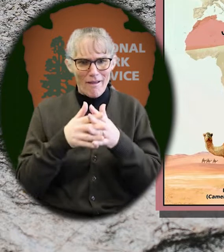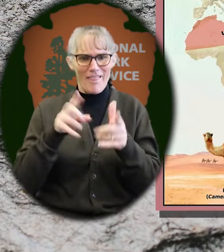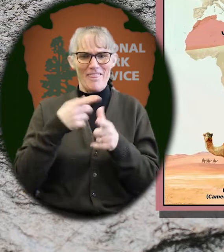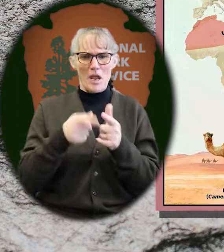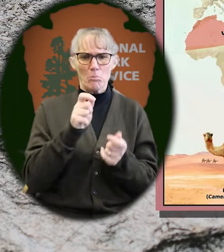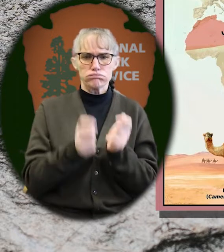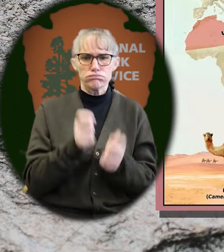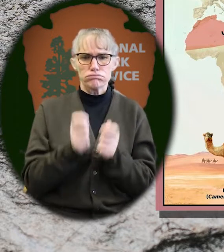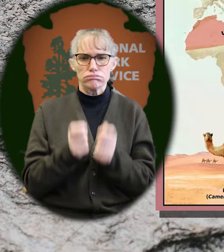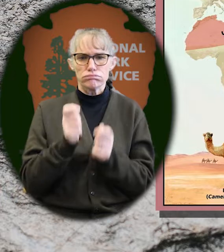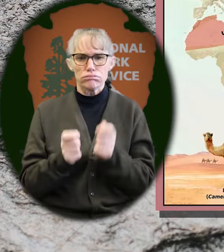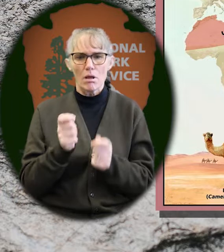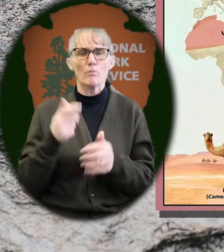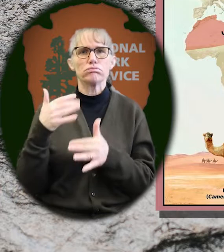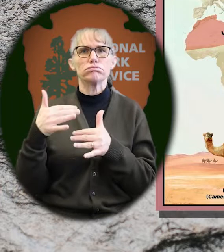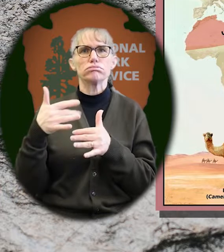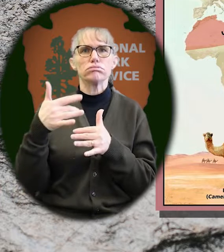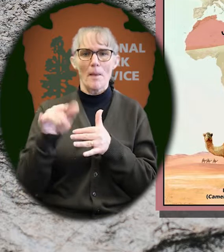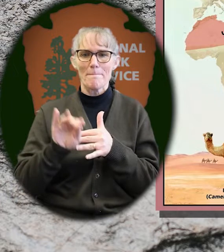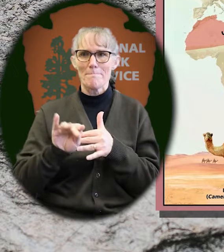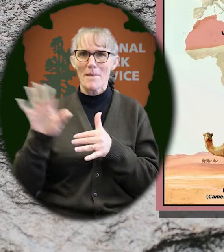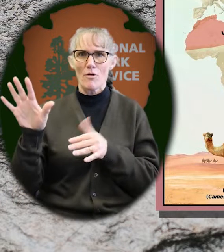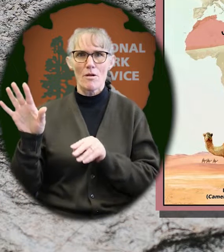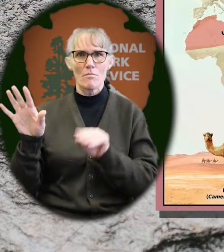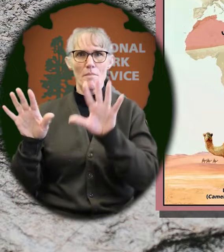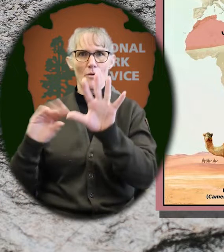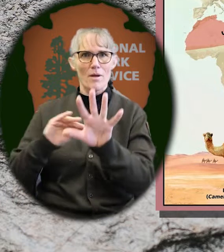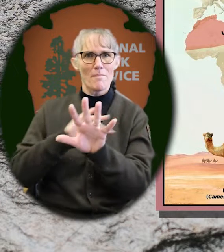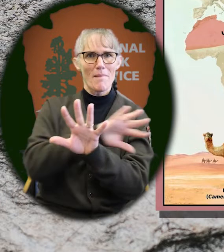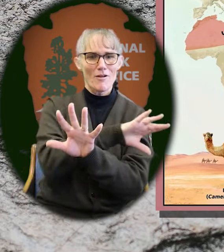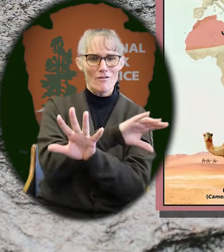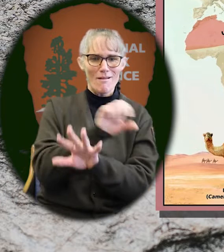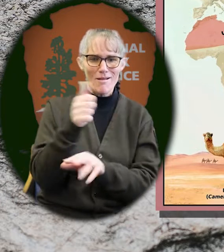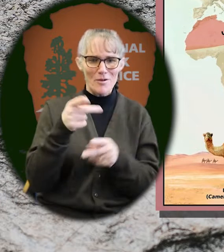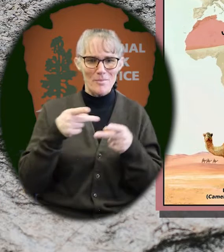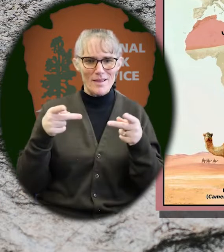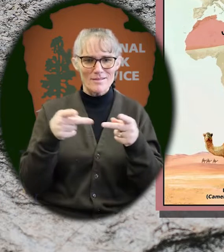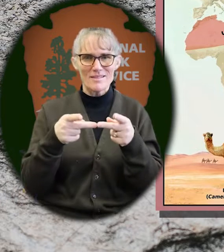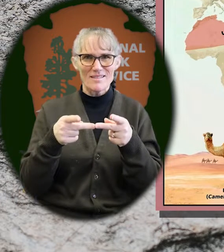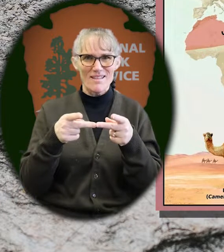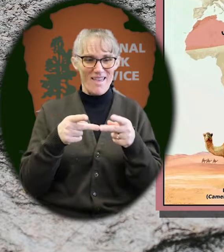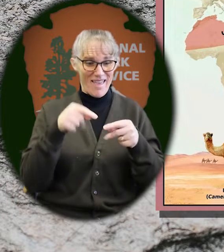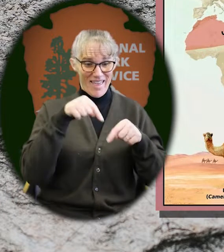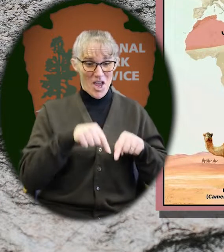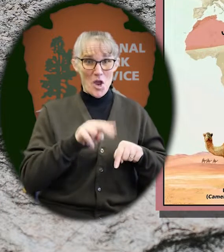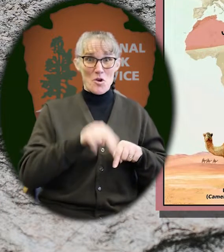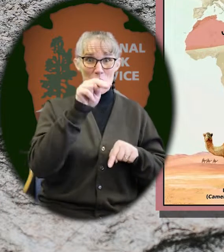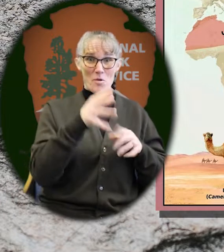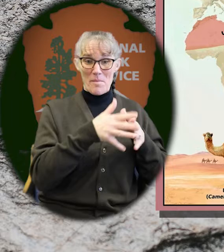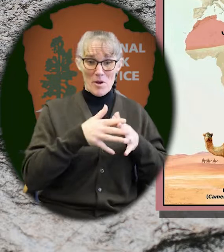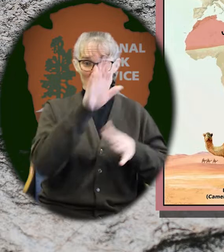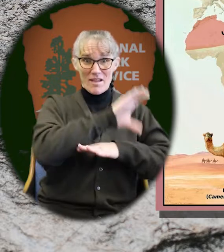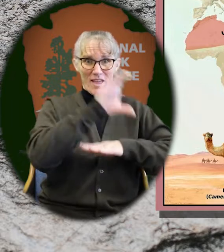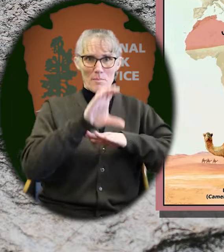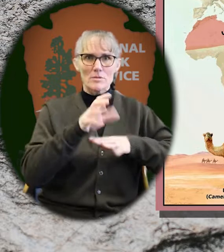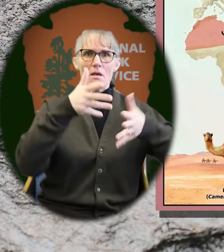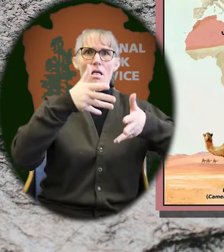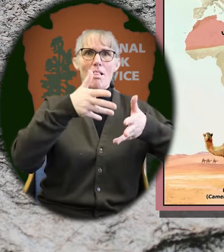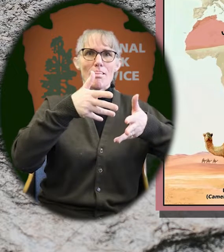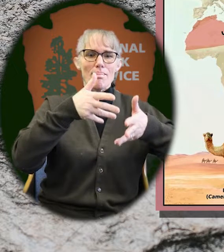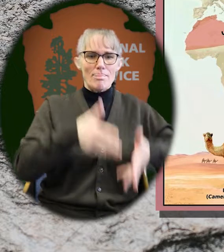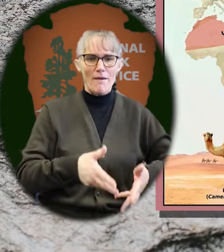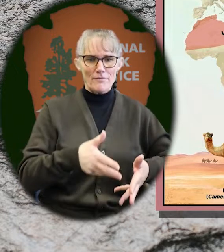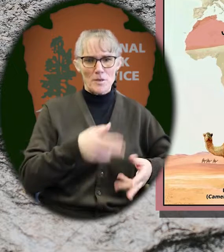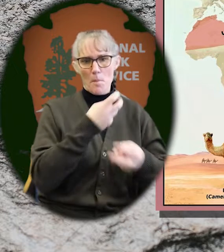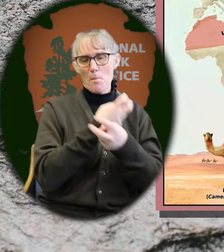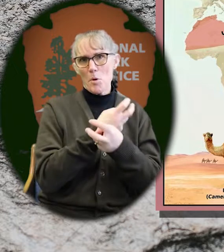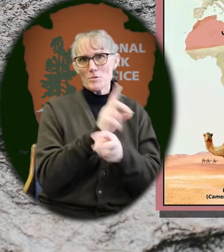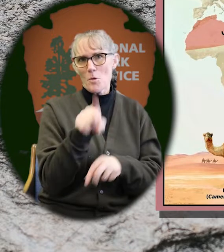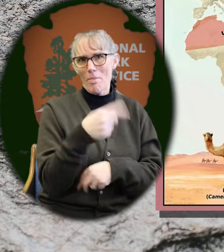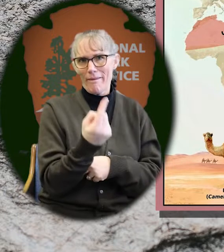and over time, migrated into these other places um and were only left with the skeletal remnants of the presence of these camels in North America.